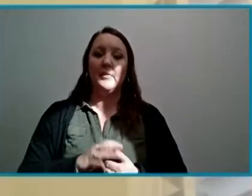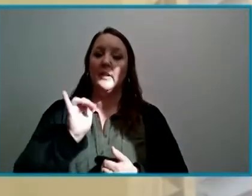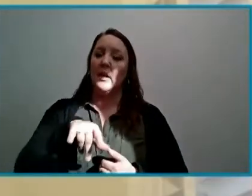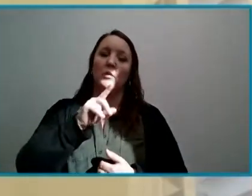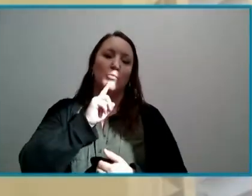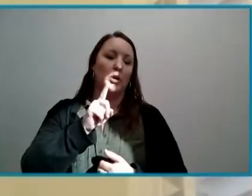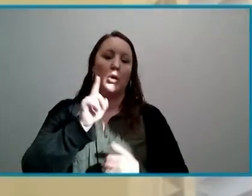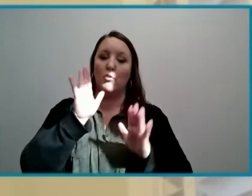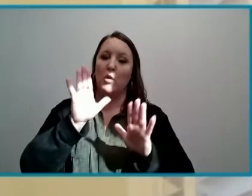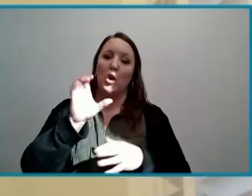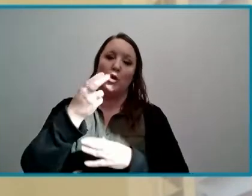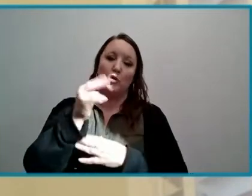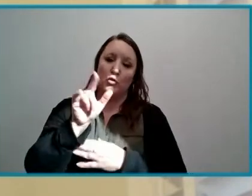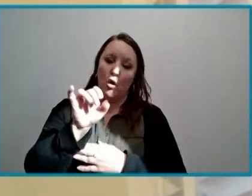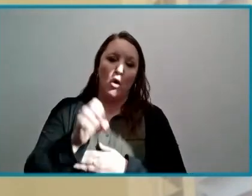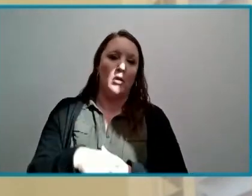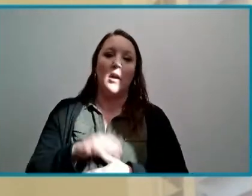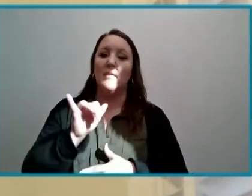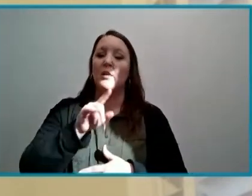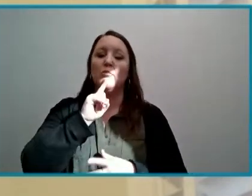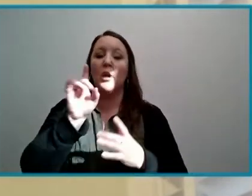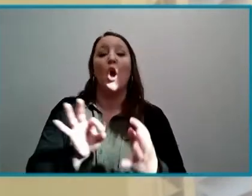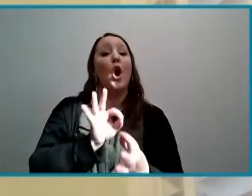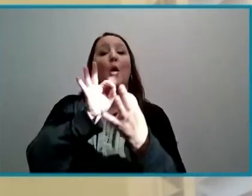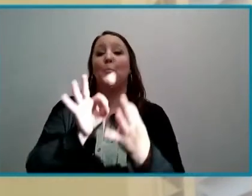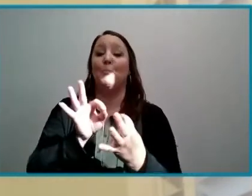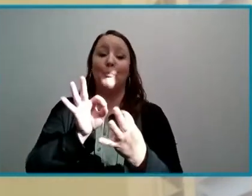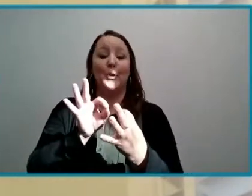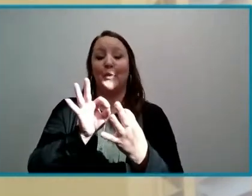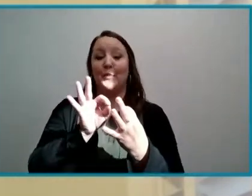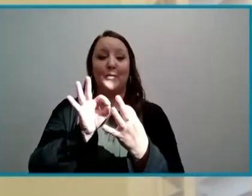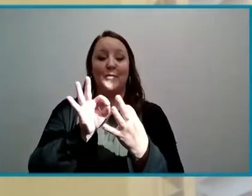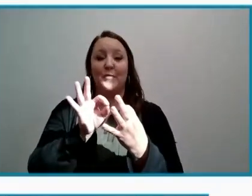that is a perfect segue into bringing everyone back on.